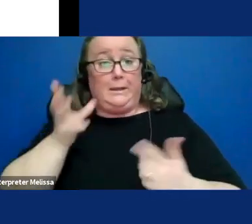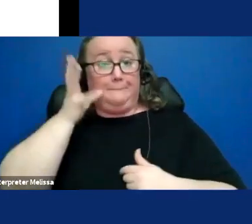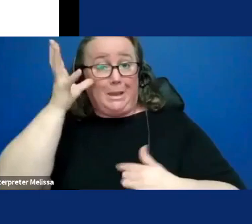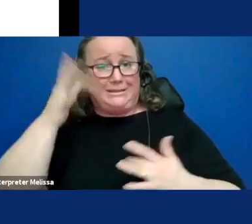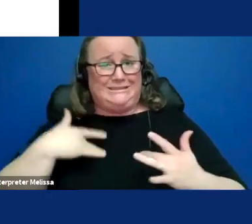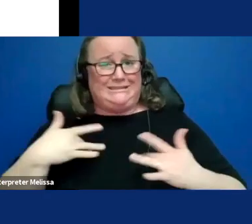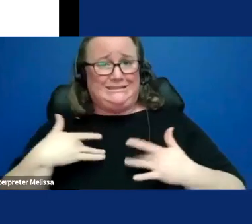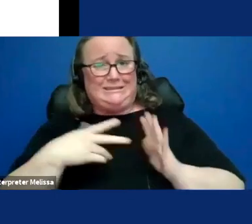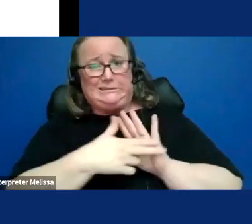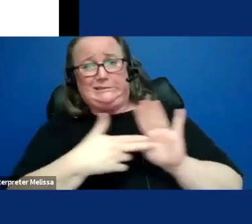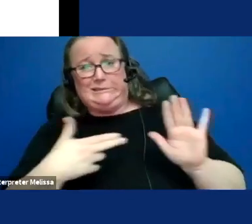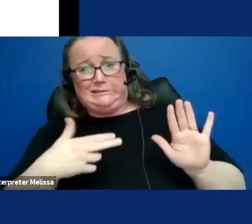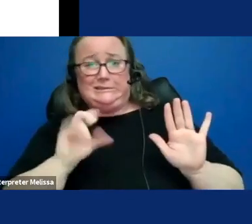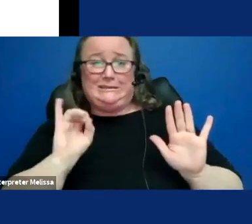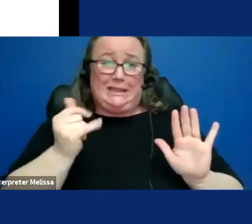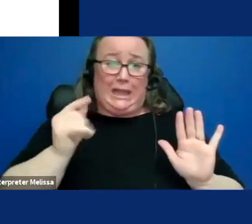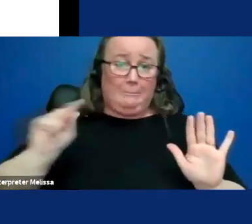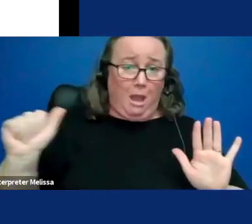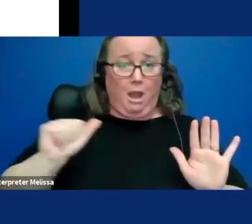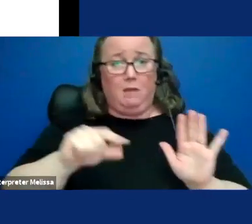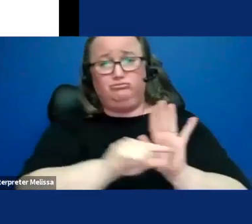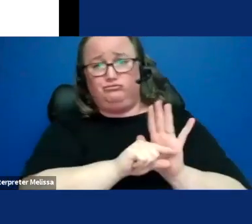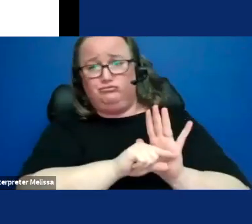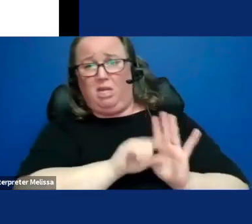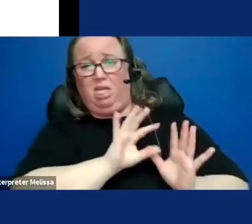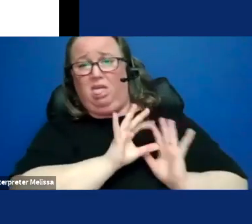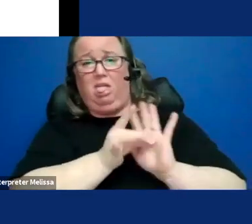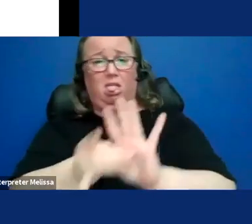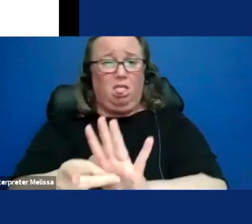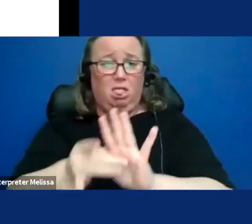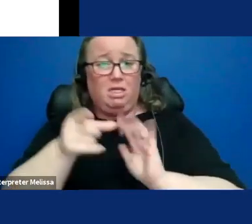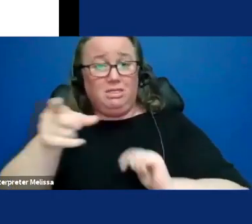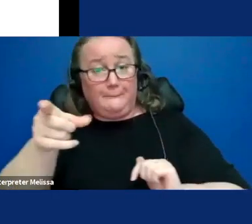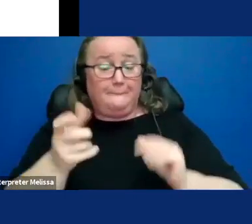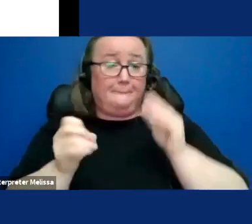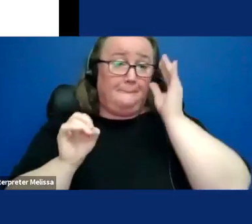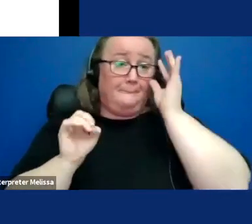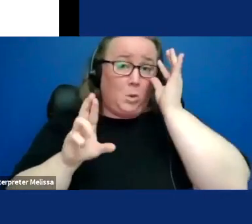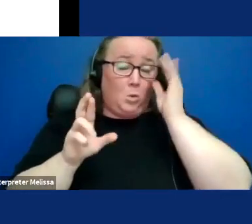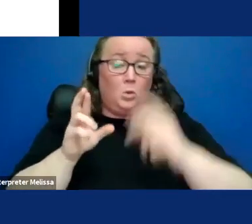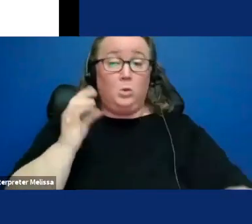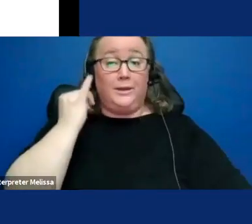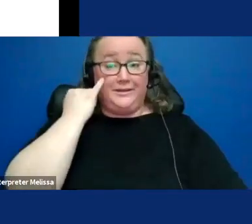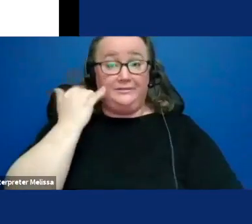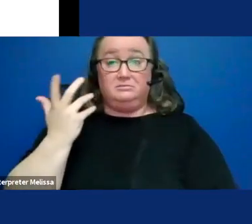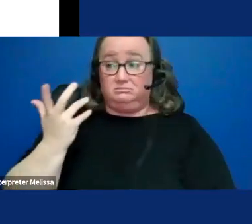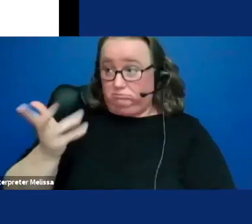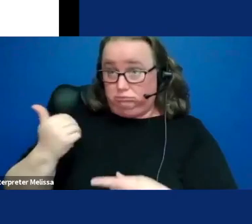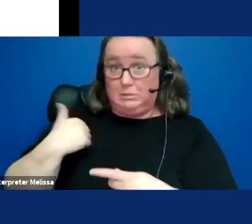that disability label following them, or if they do have a diagnosis that's more